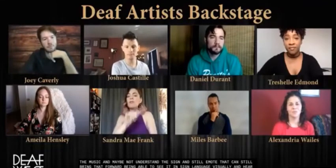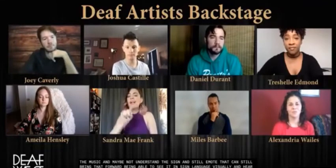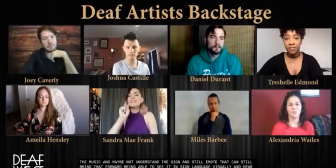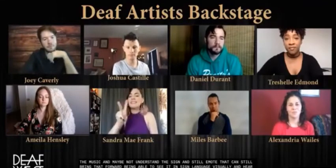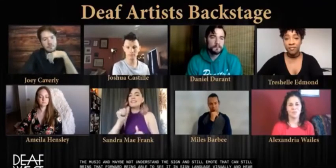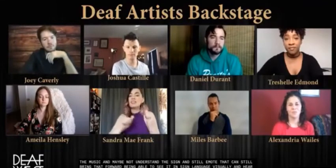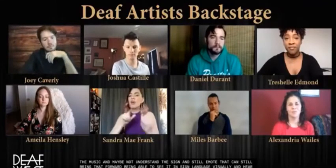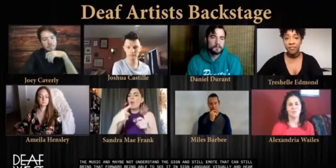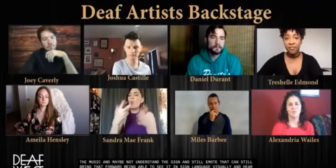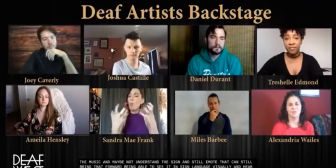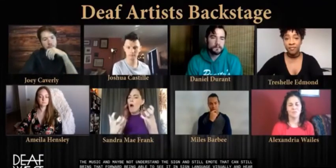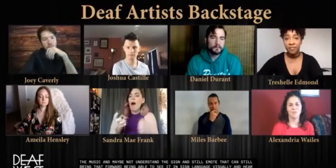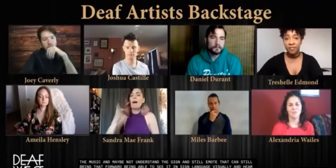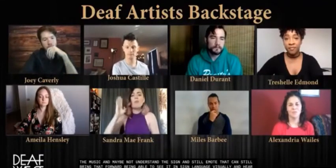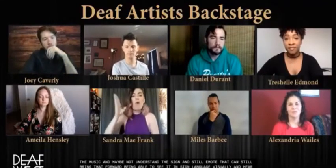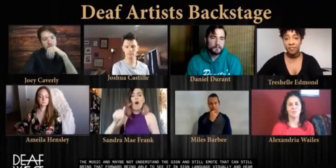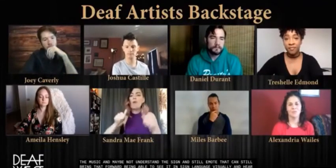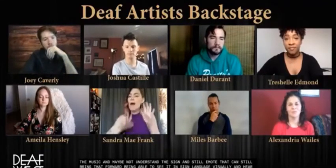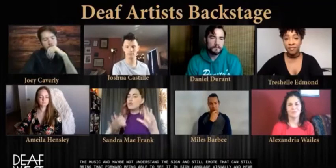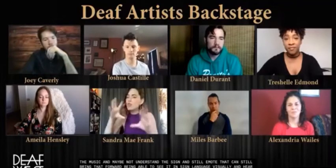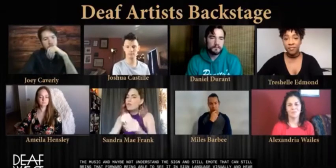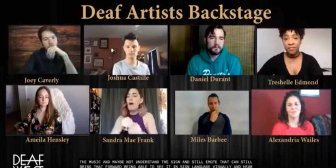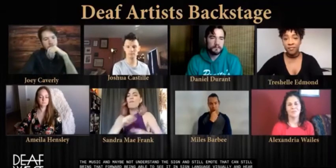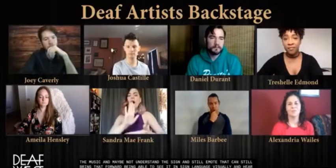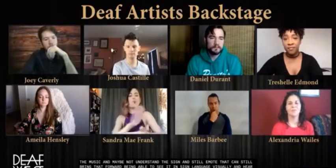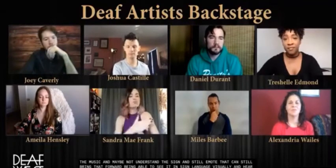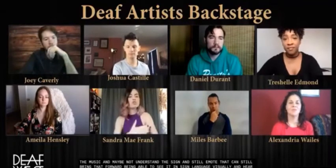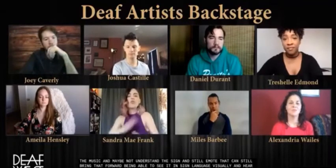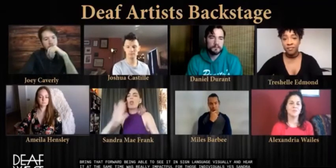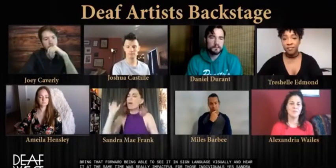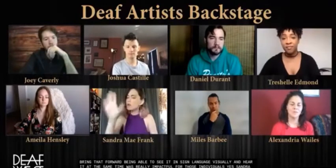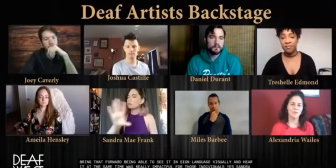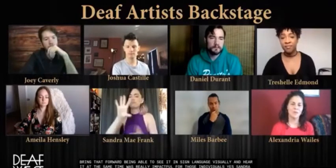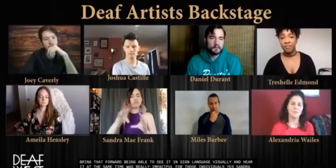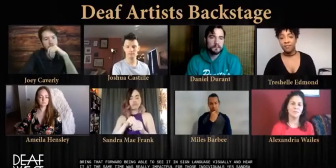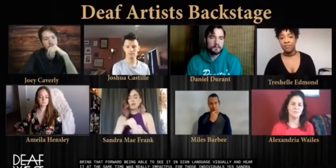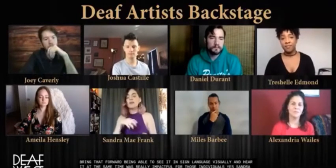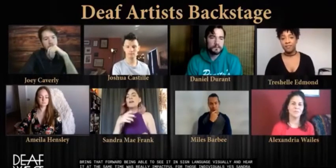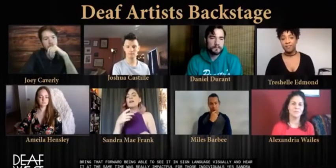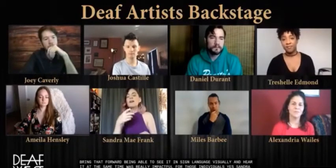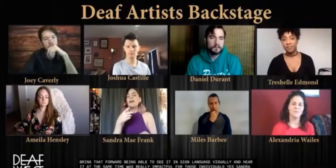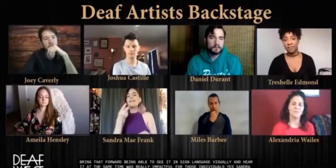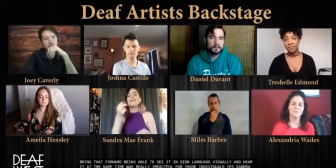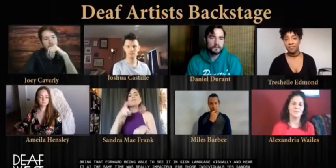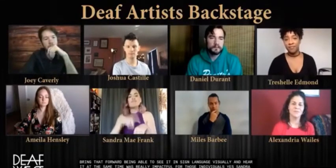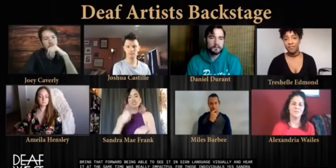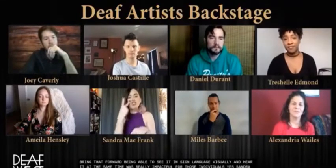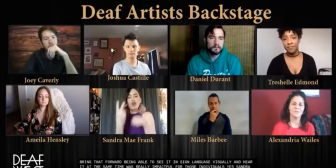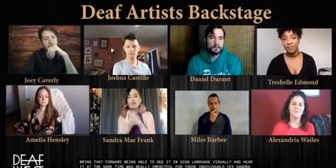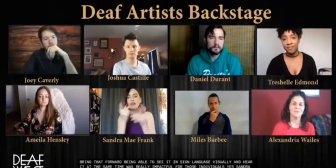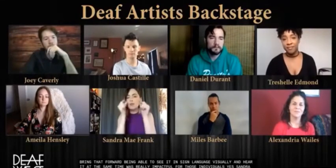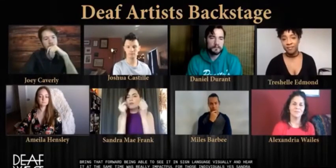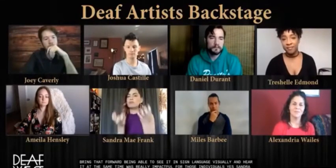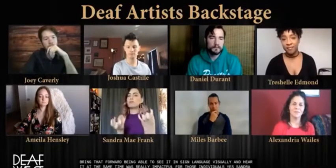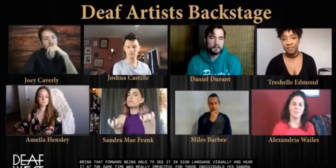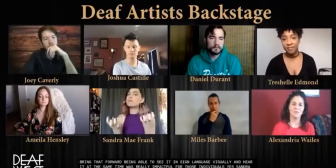I love Broadway. I love music. And that TV show is about a character that wants to be in Broadway wants to be on stage in musicals.